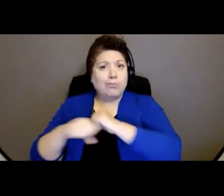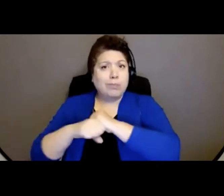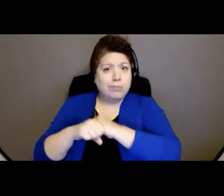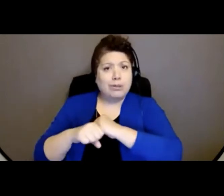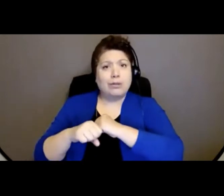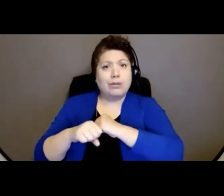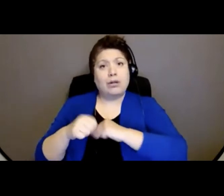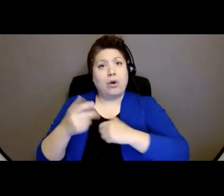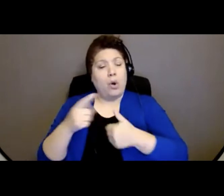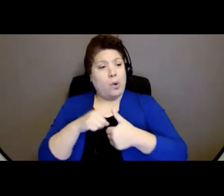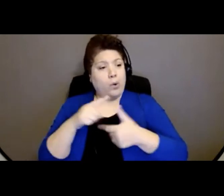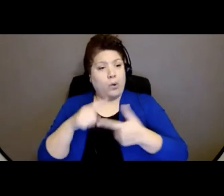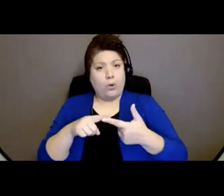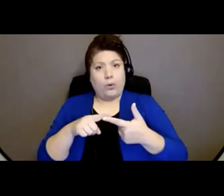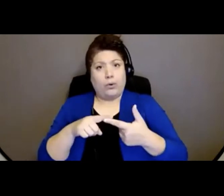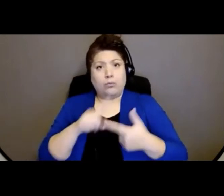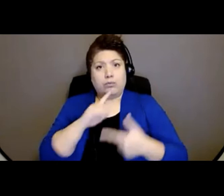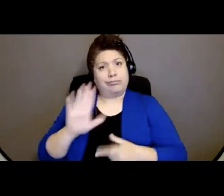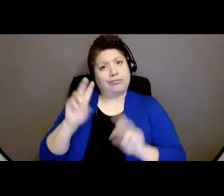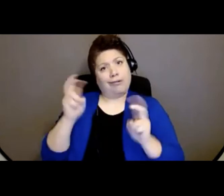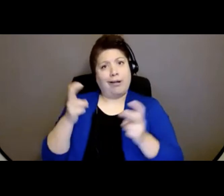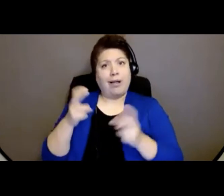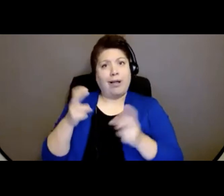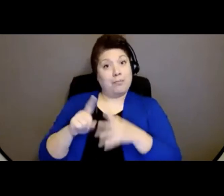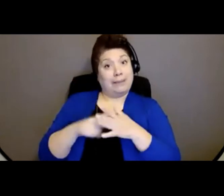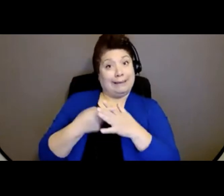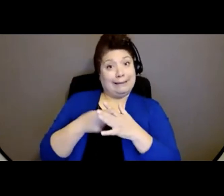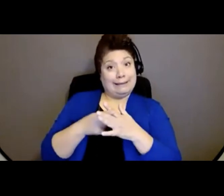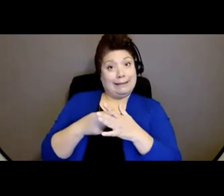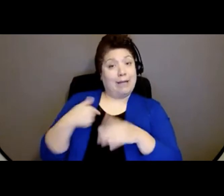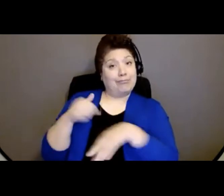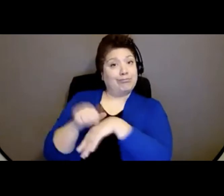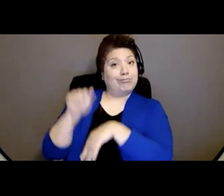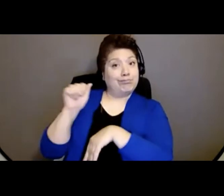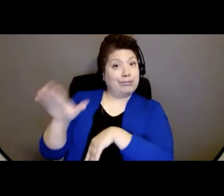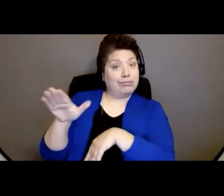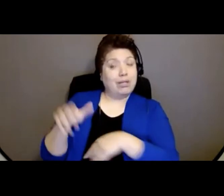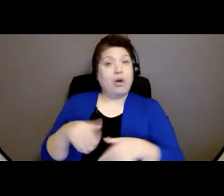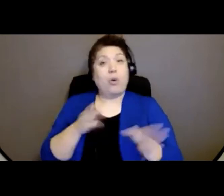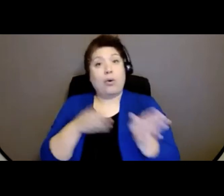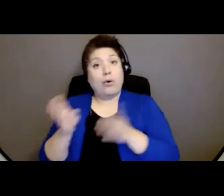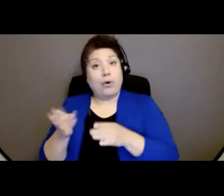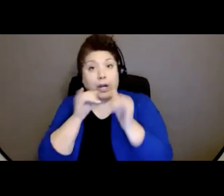THE VERY BEGINNING OF THE RELATIONSHIP, WHICH IS INTERVIEWING, SUBMITTING YOUR APPLICATION